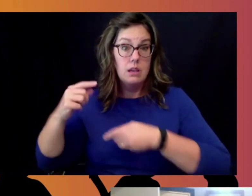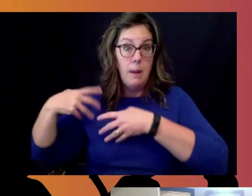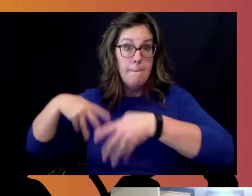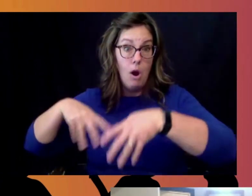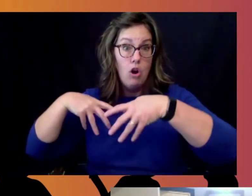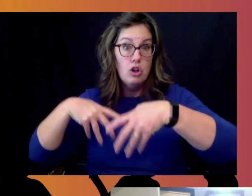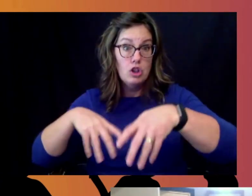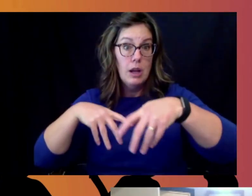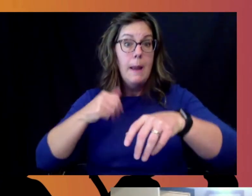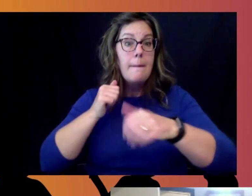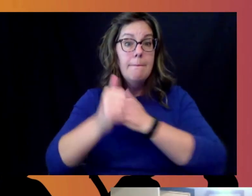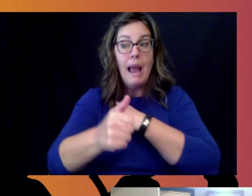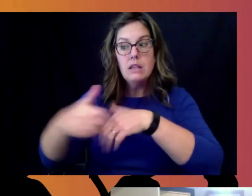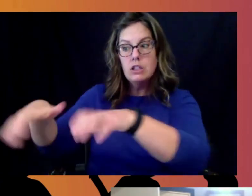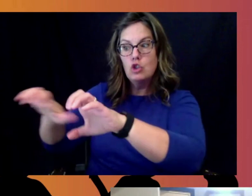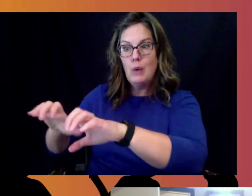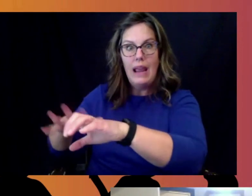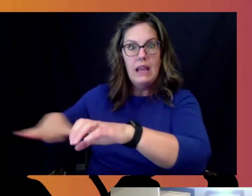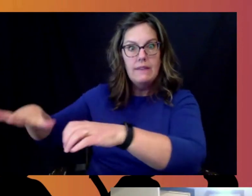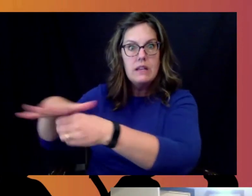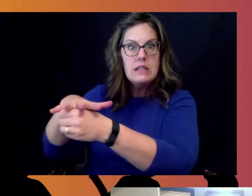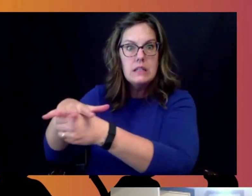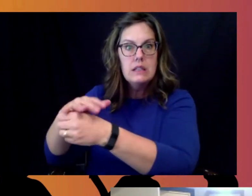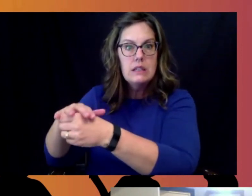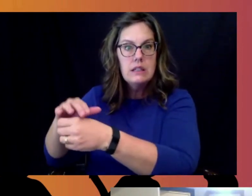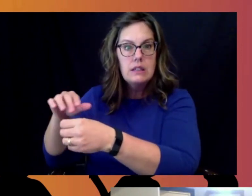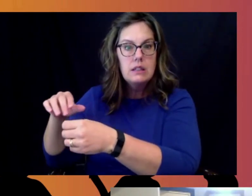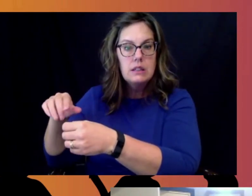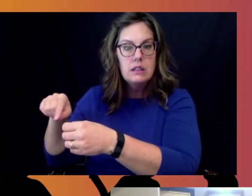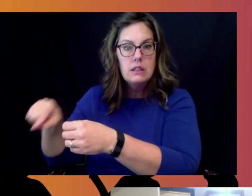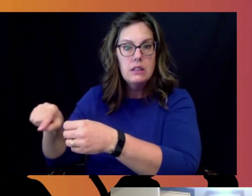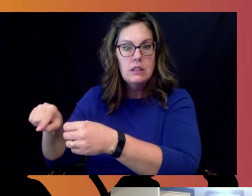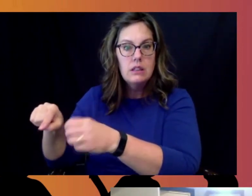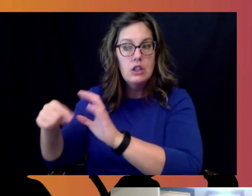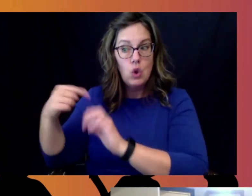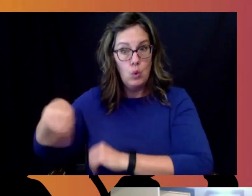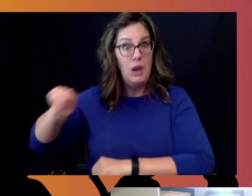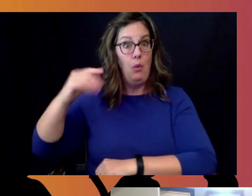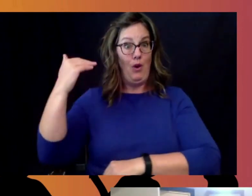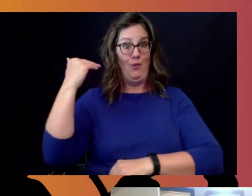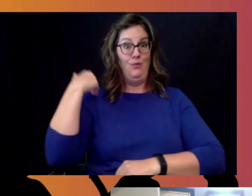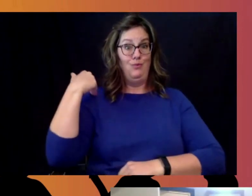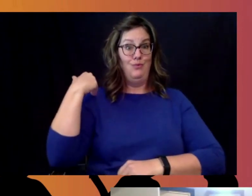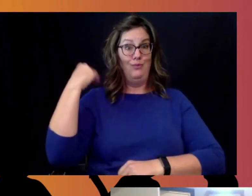so that we were reminded and all the elected officials that were walking past and marching